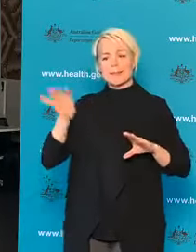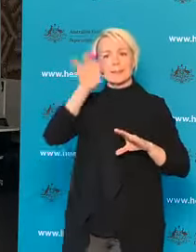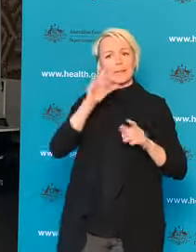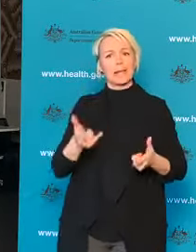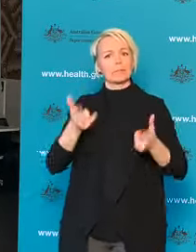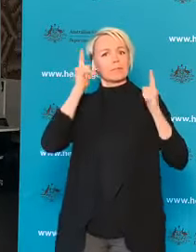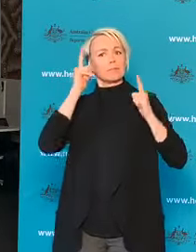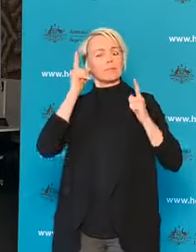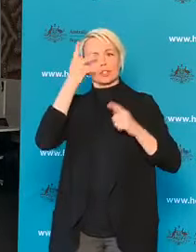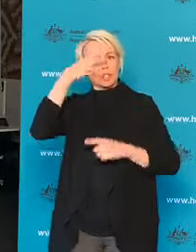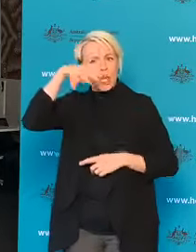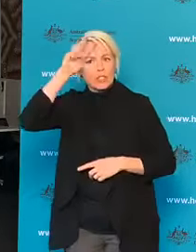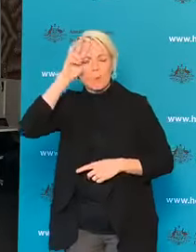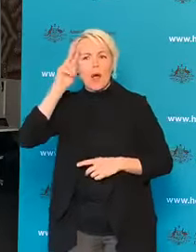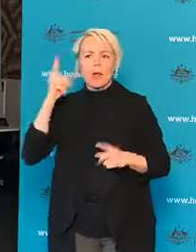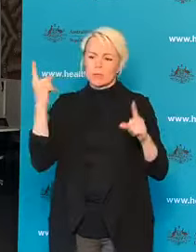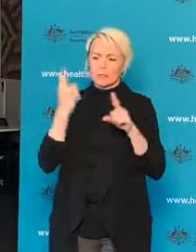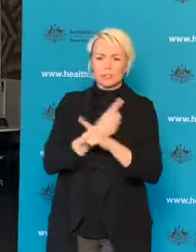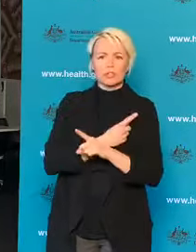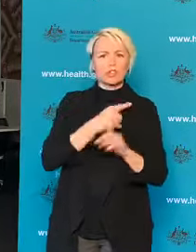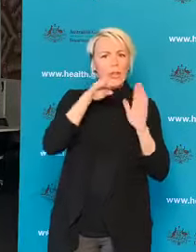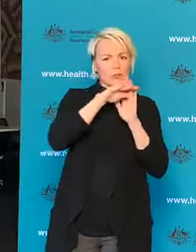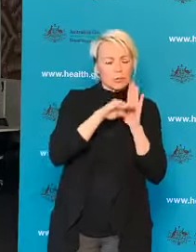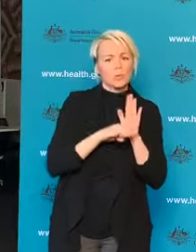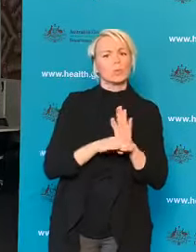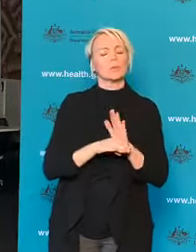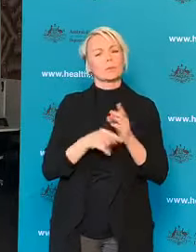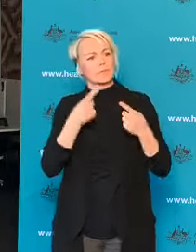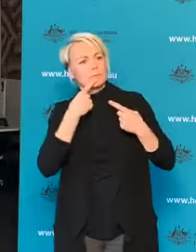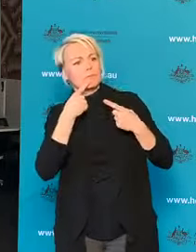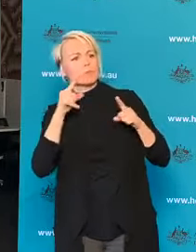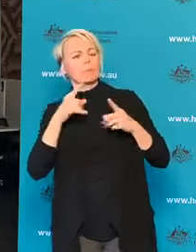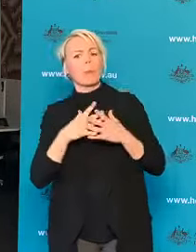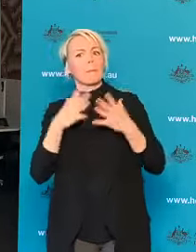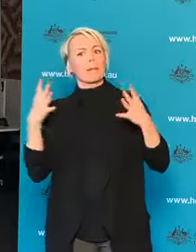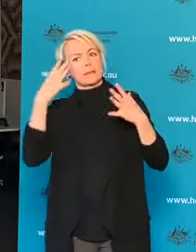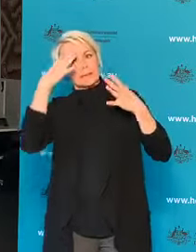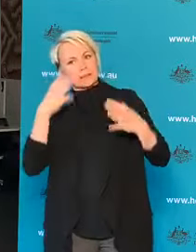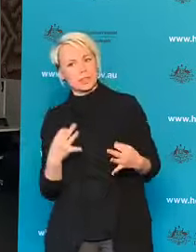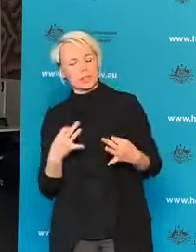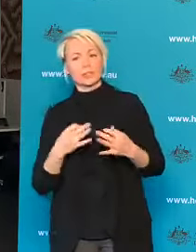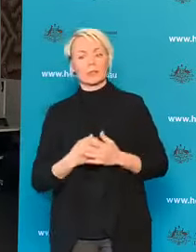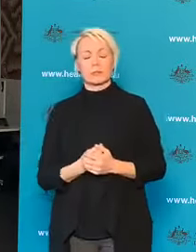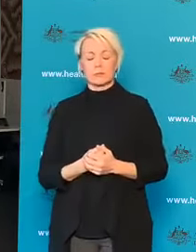are you concerned that as this drags on and politics becomes more of an